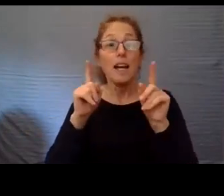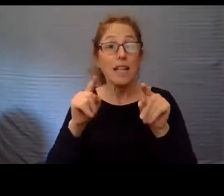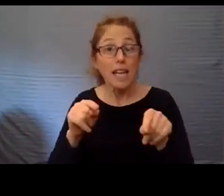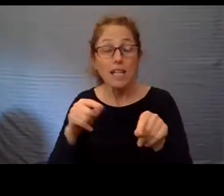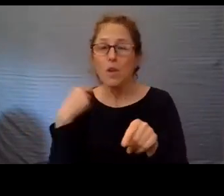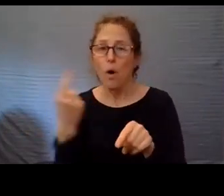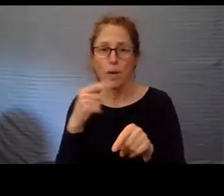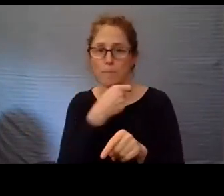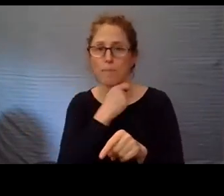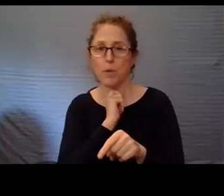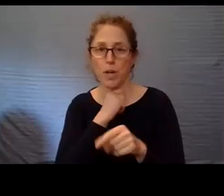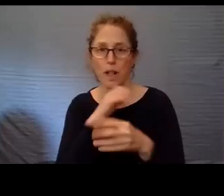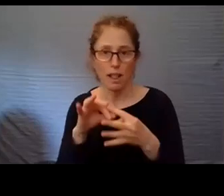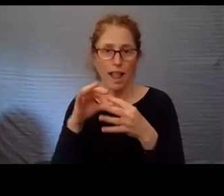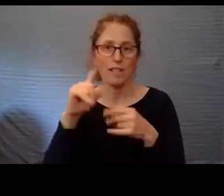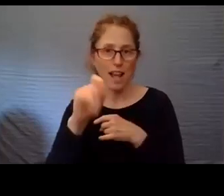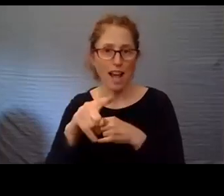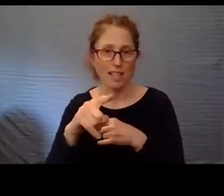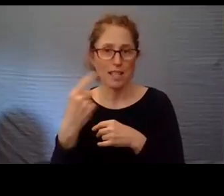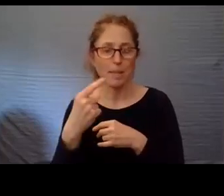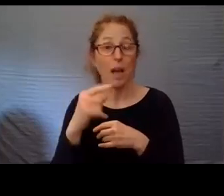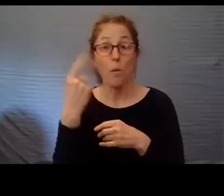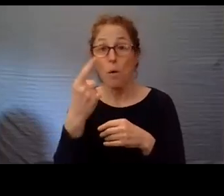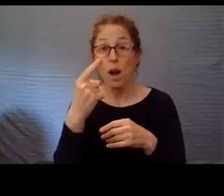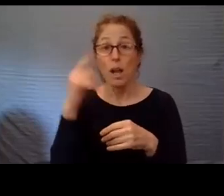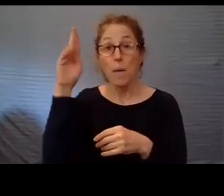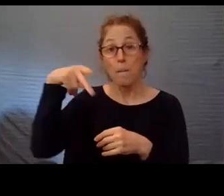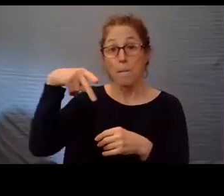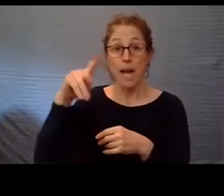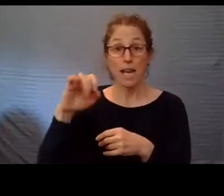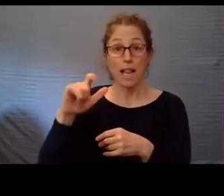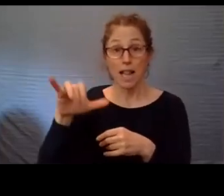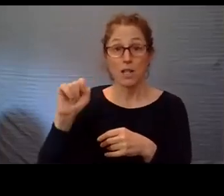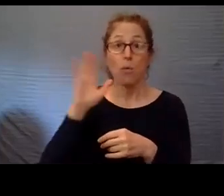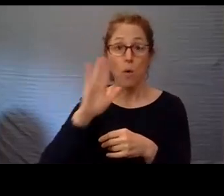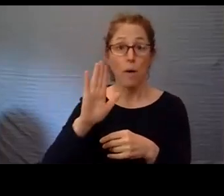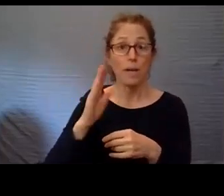We'll only have one panelist video on at a time to make sure there's a clear visual of the ASL interpreters at all times.